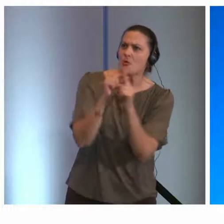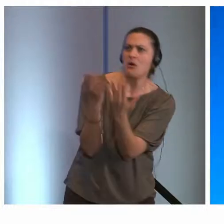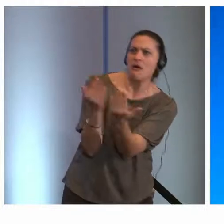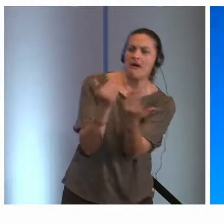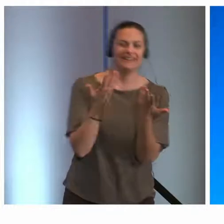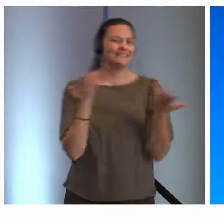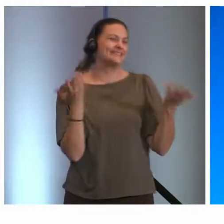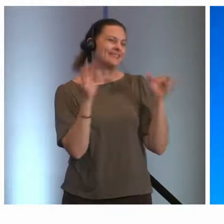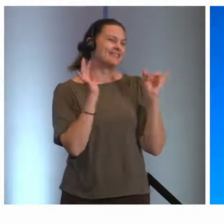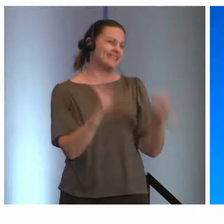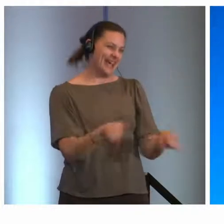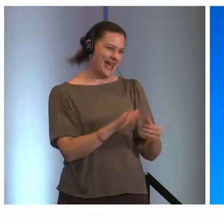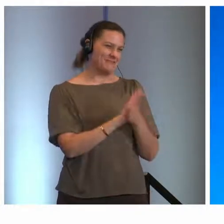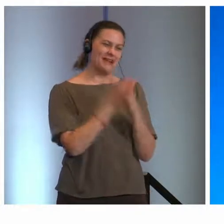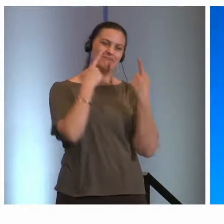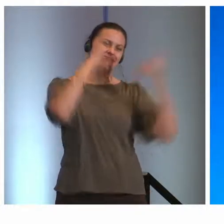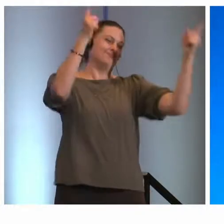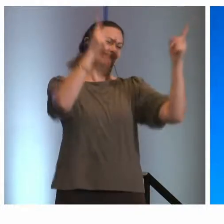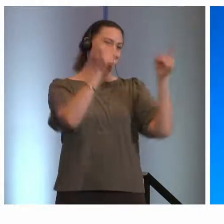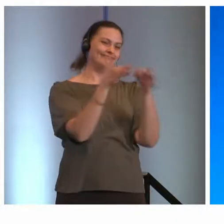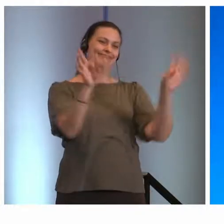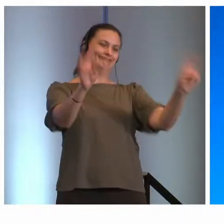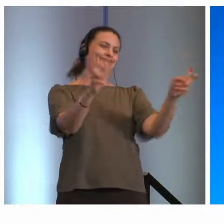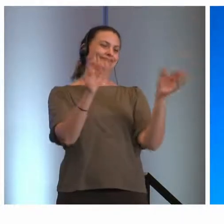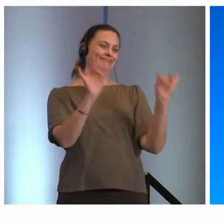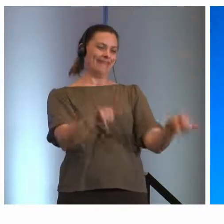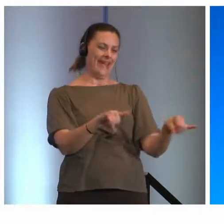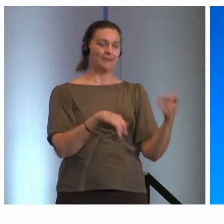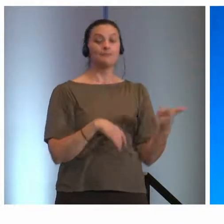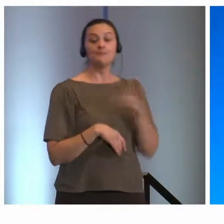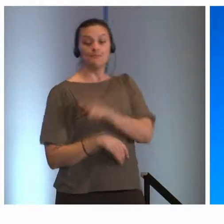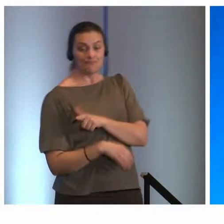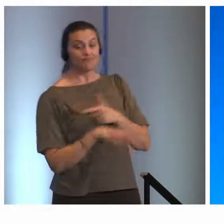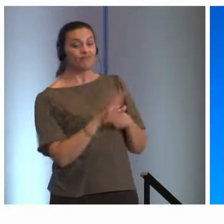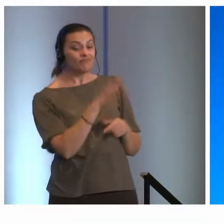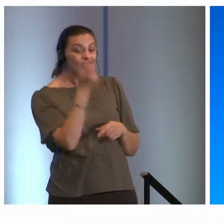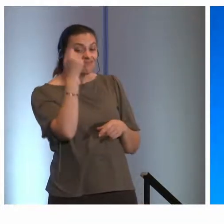the power of social media -- let's talk about some safe bets. We want to be specific with